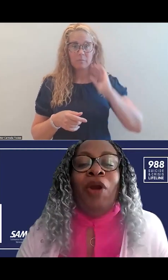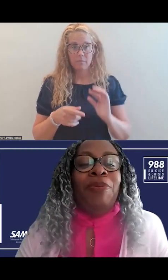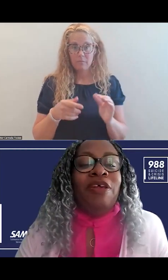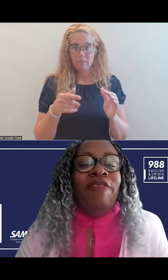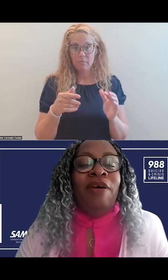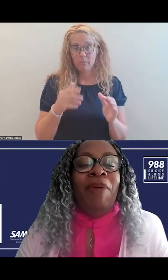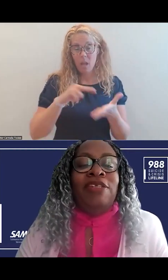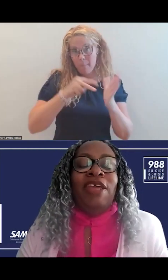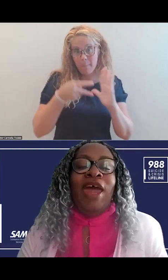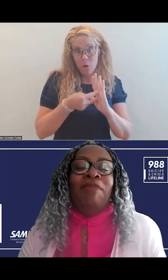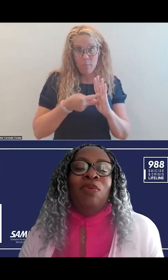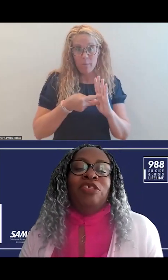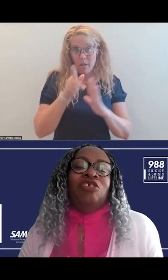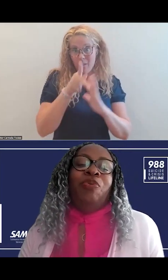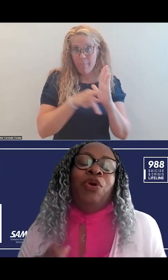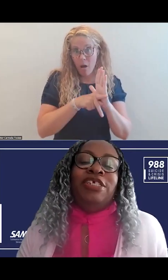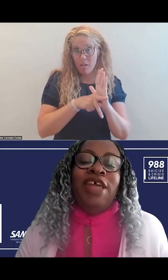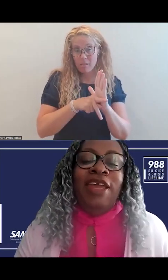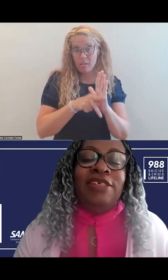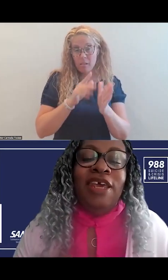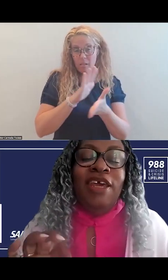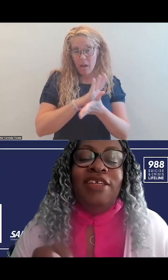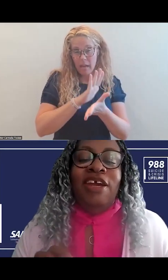THE PURPOSE OF THE POLICY ACADEMY WAS TO SUPPORT STATES,